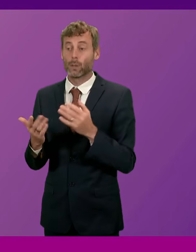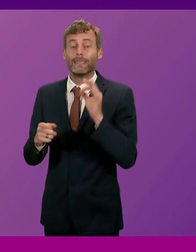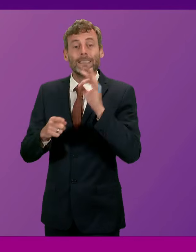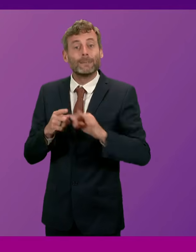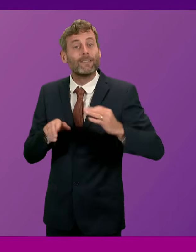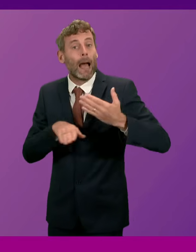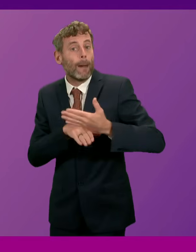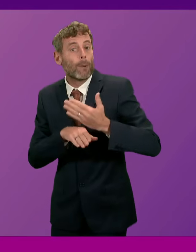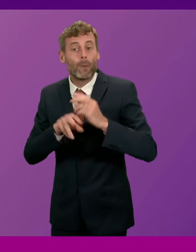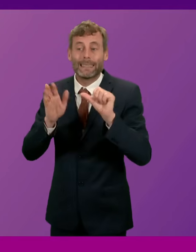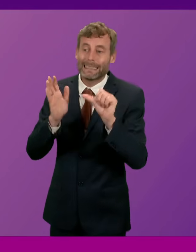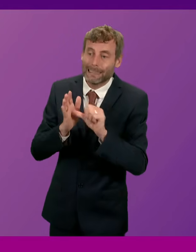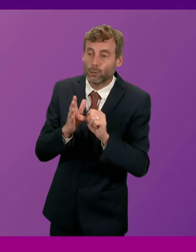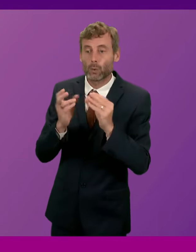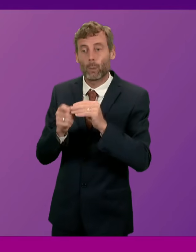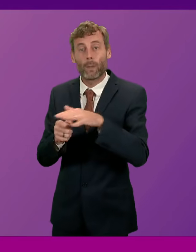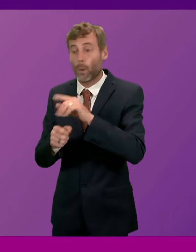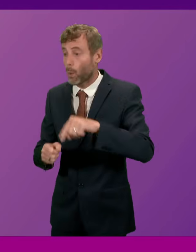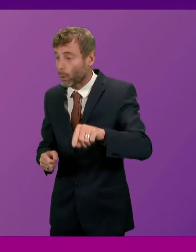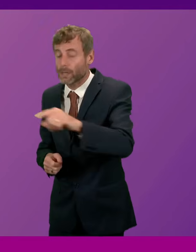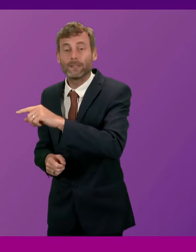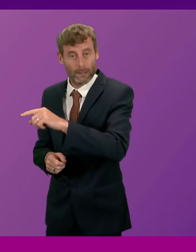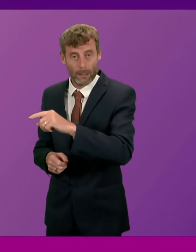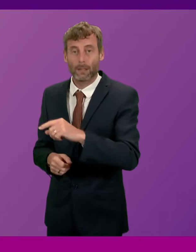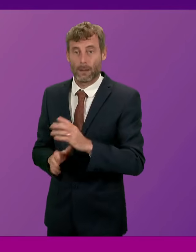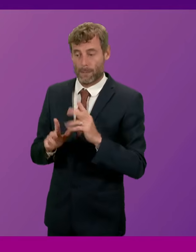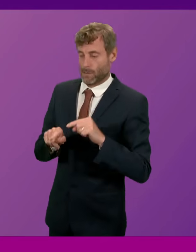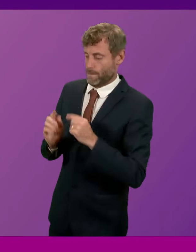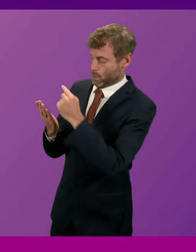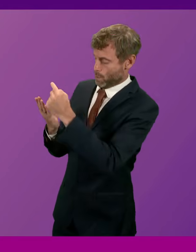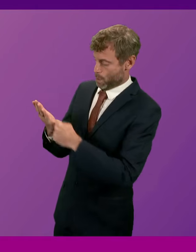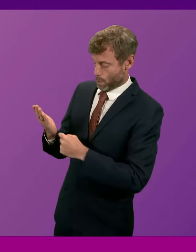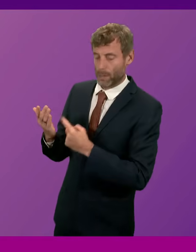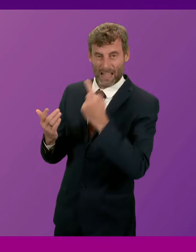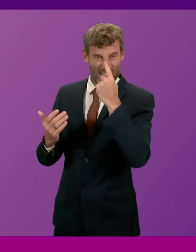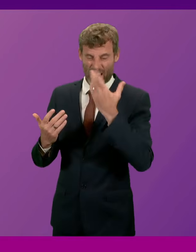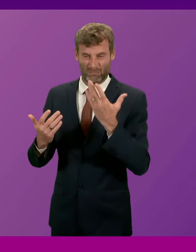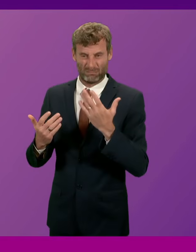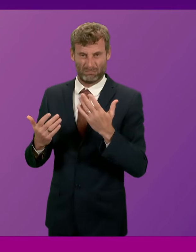in individual organisations, and the number and nature of those can vary across sectors. It should